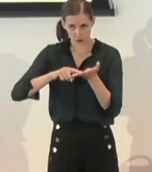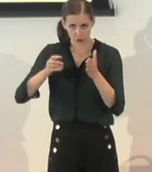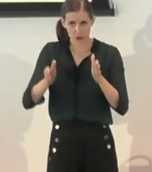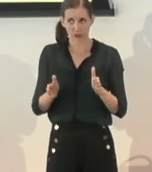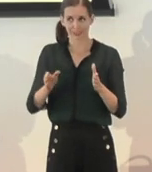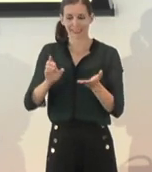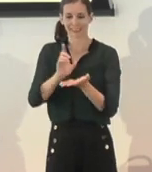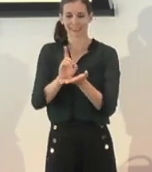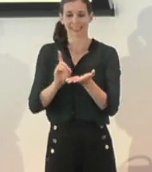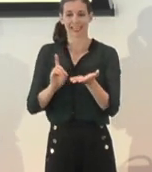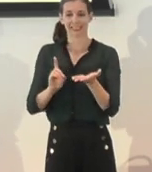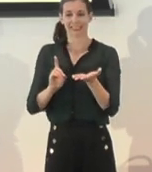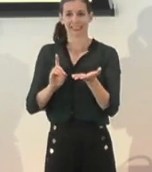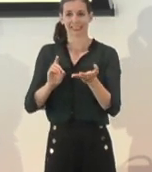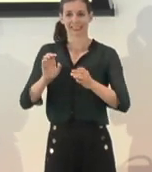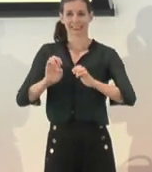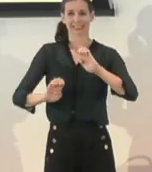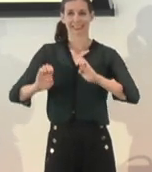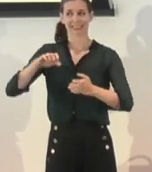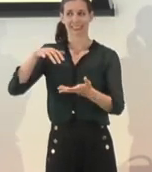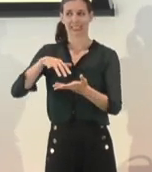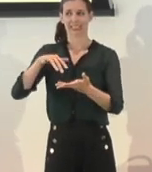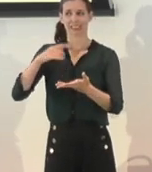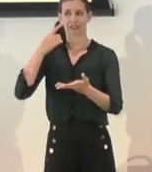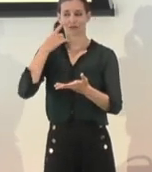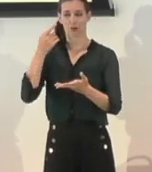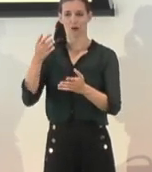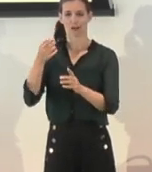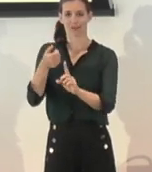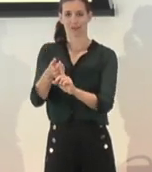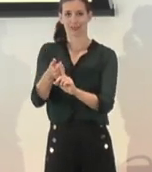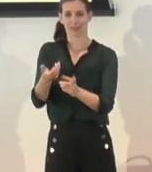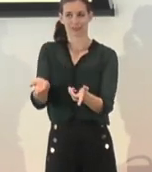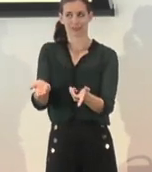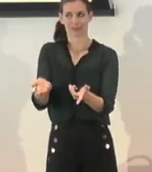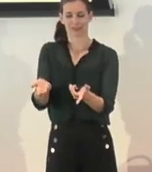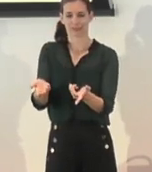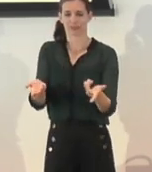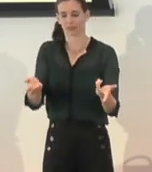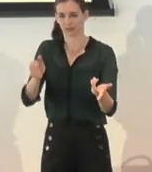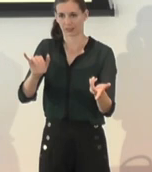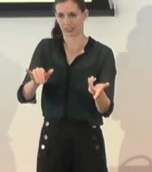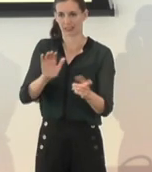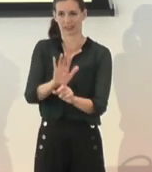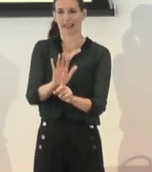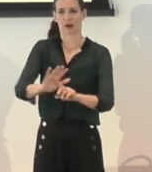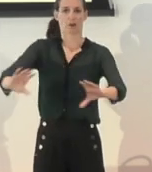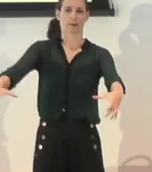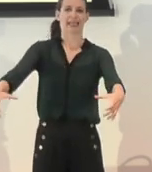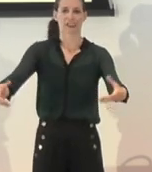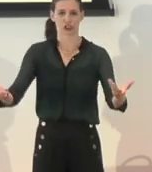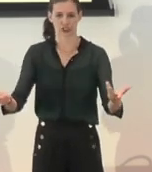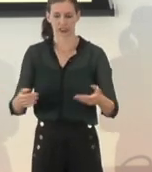for themselves because that is their population they are focusing on. The research participants